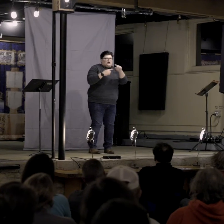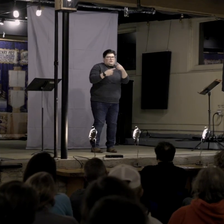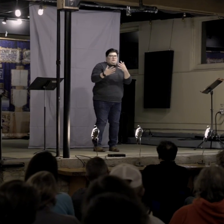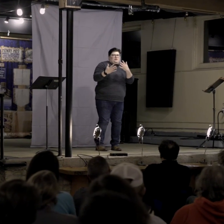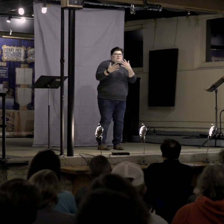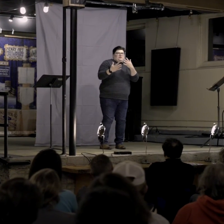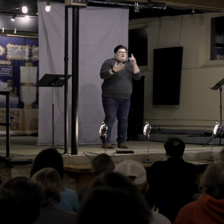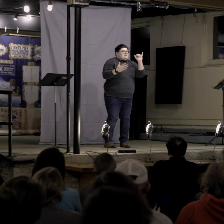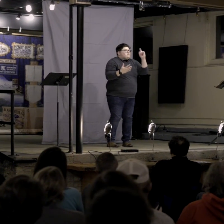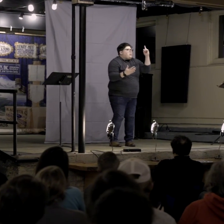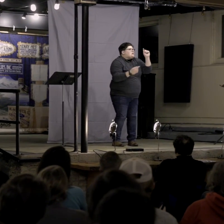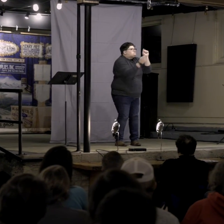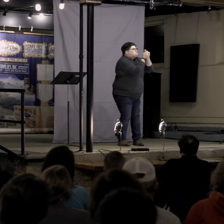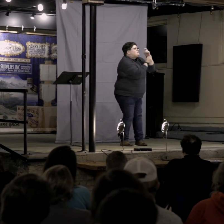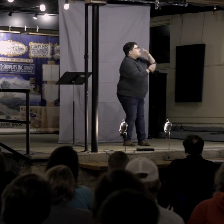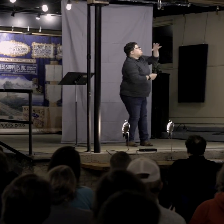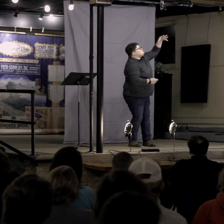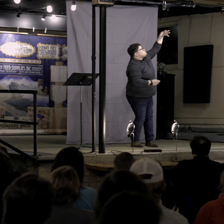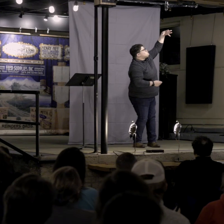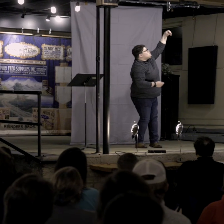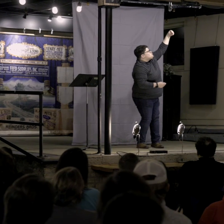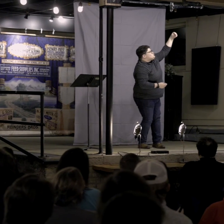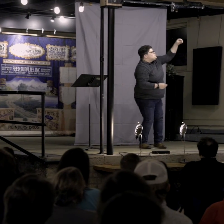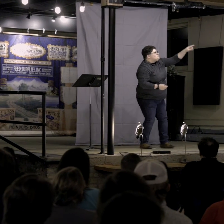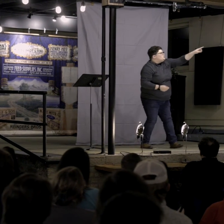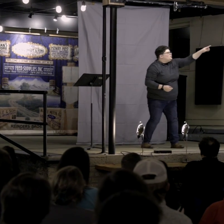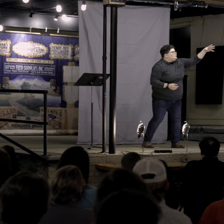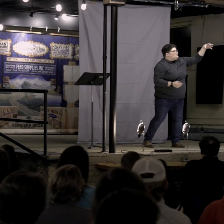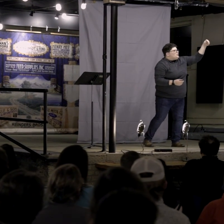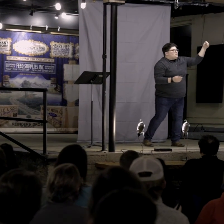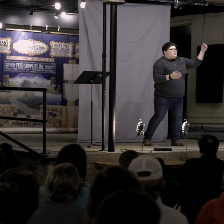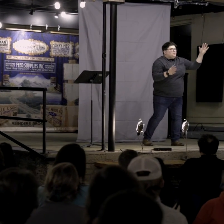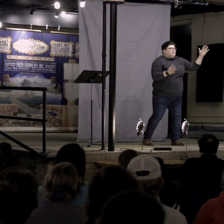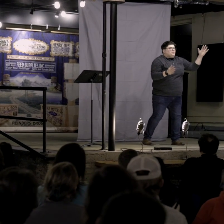maybe that's somebody trying to tell you something.